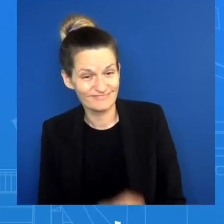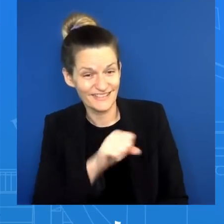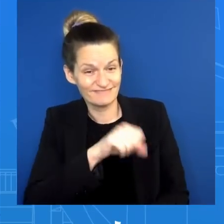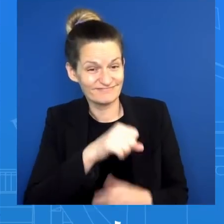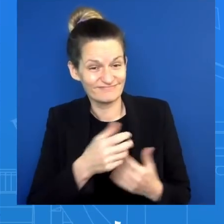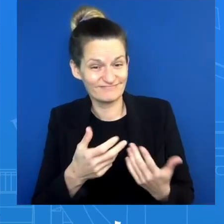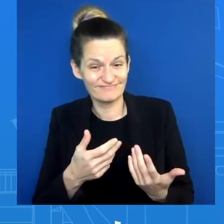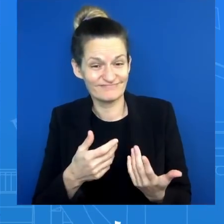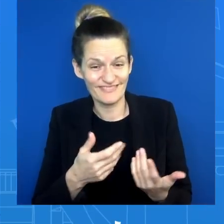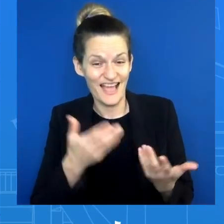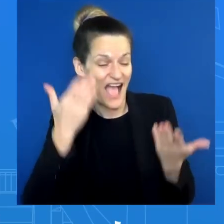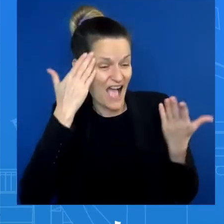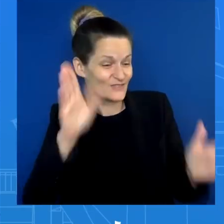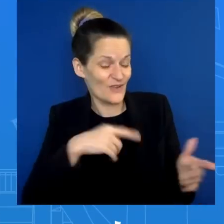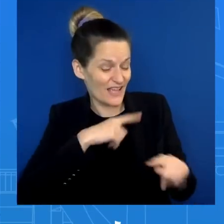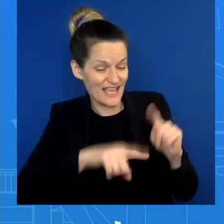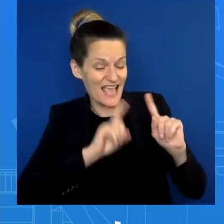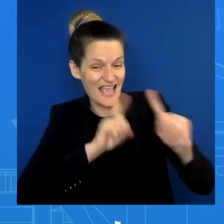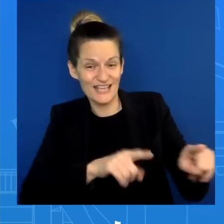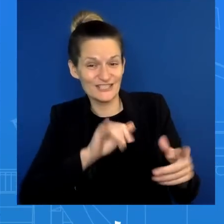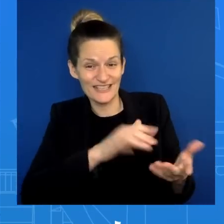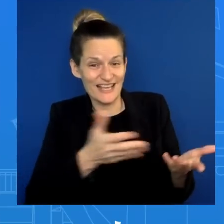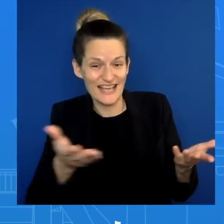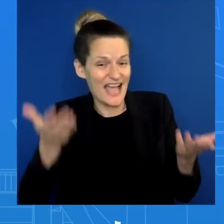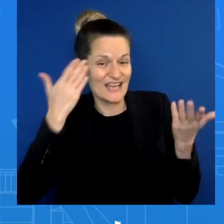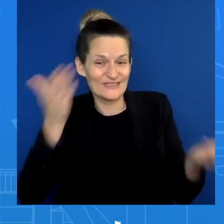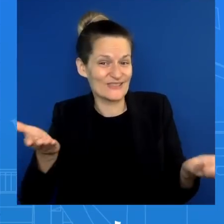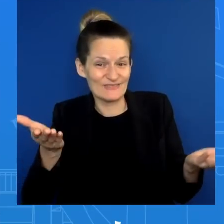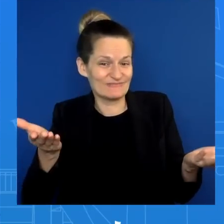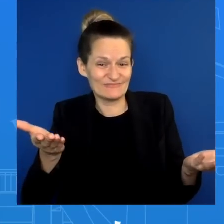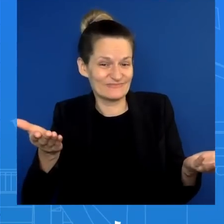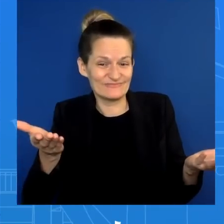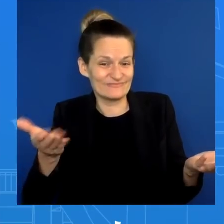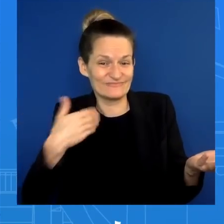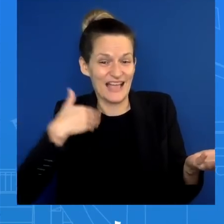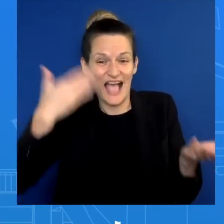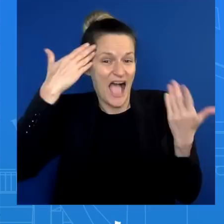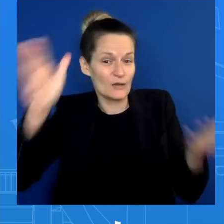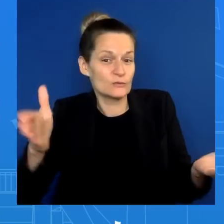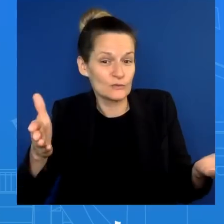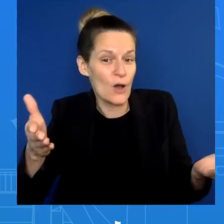to the Department of Education. That is something that they will have to speak to about their own staff and what that looks like.